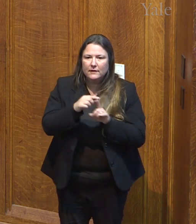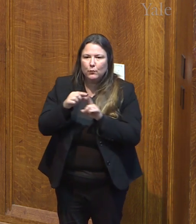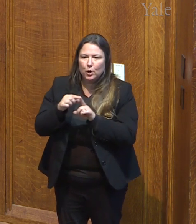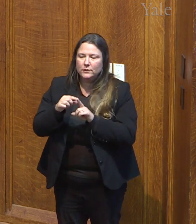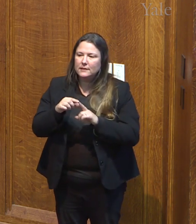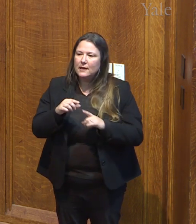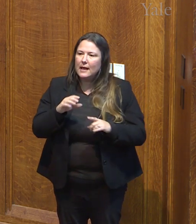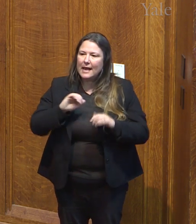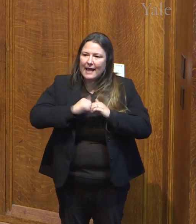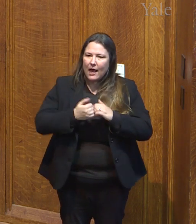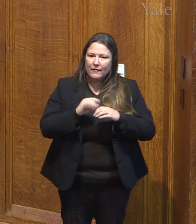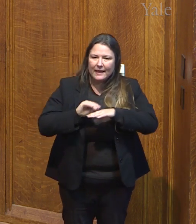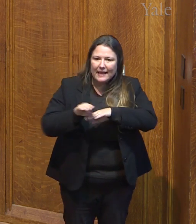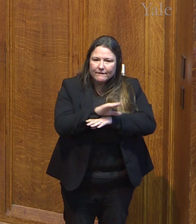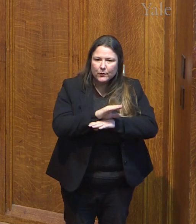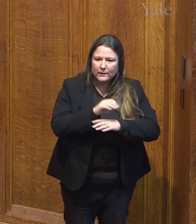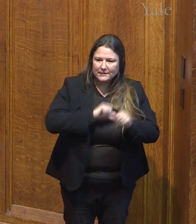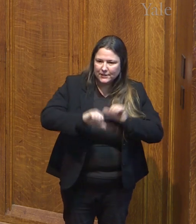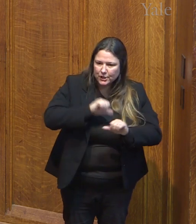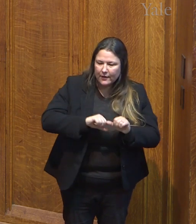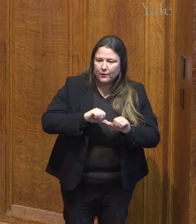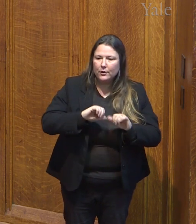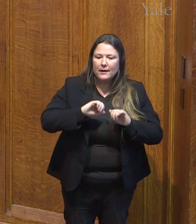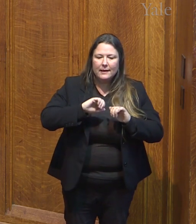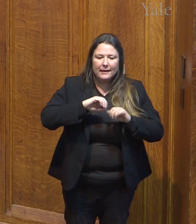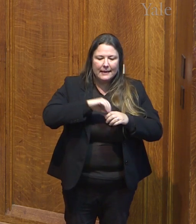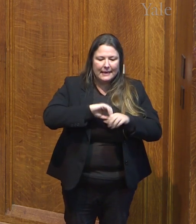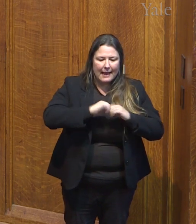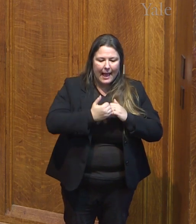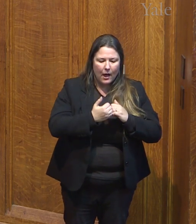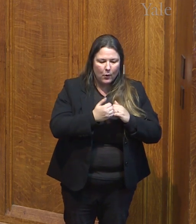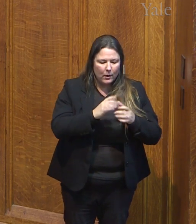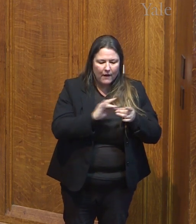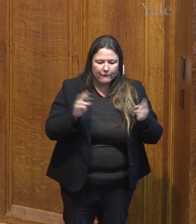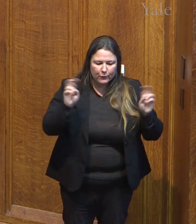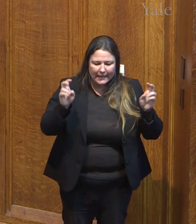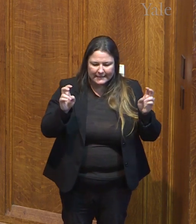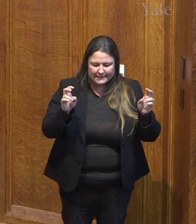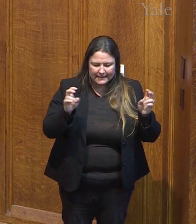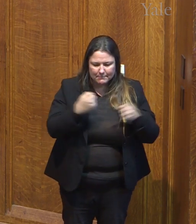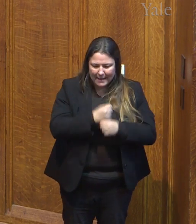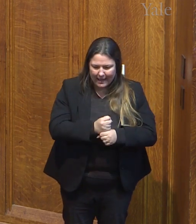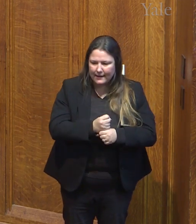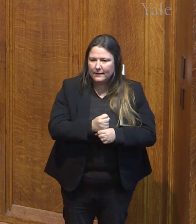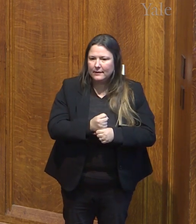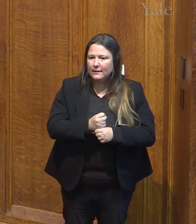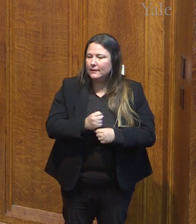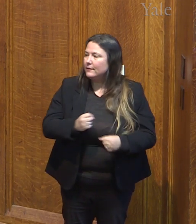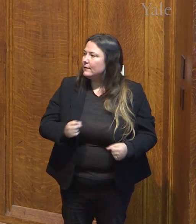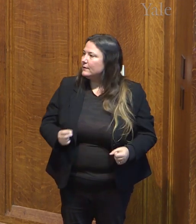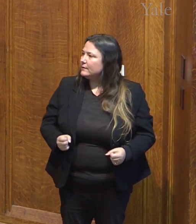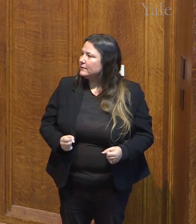over each other in the composition of a phrase. Hence the drill even today of parents